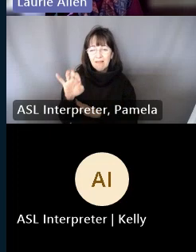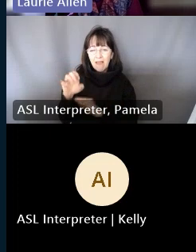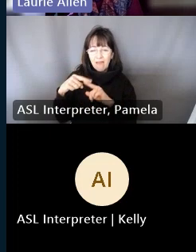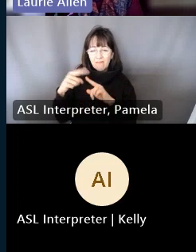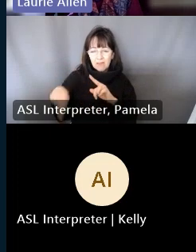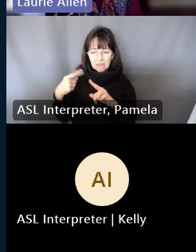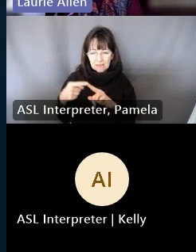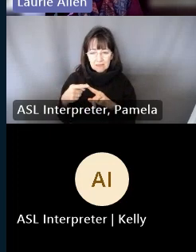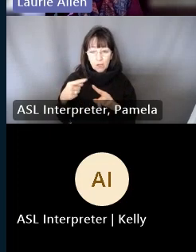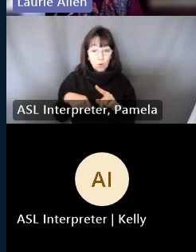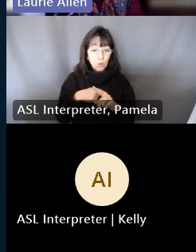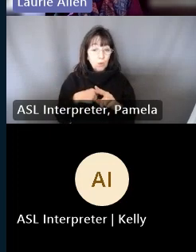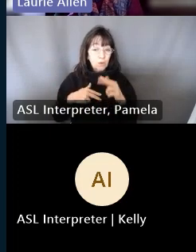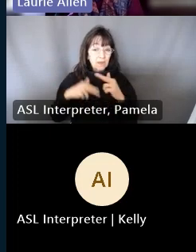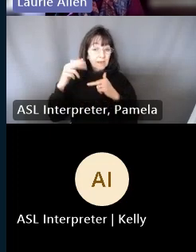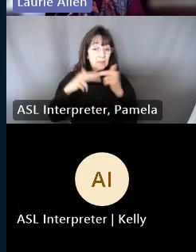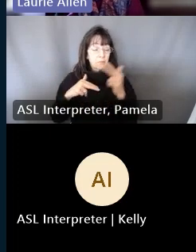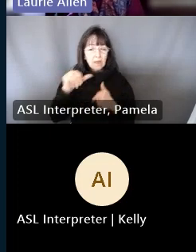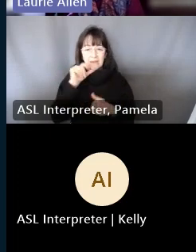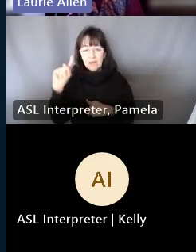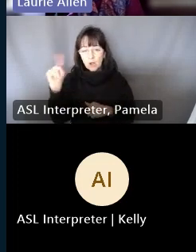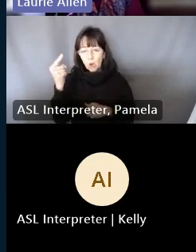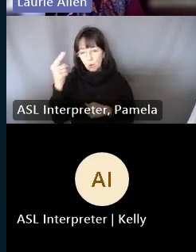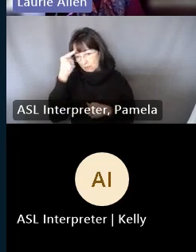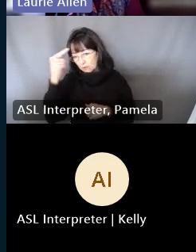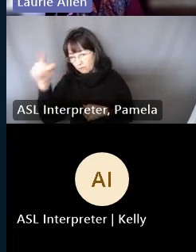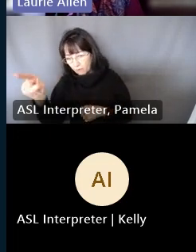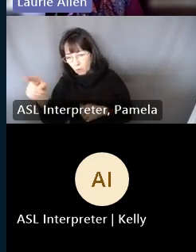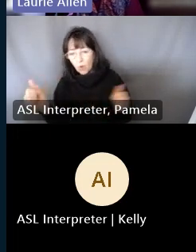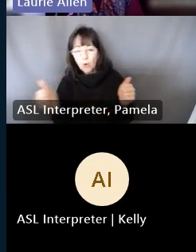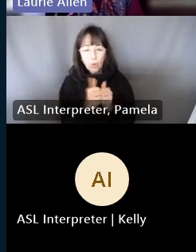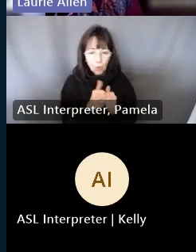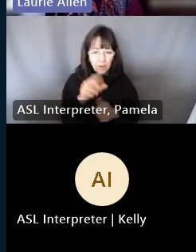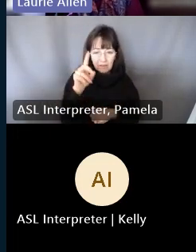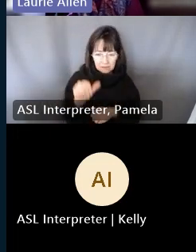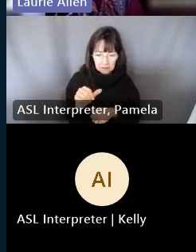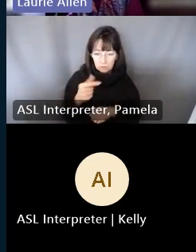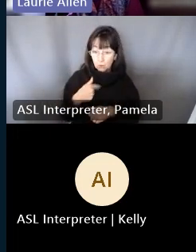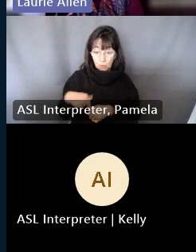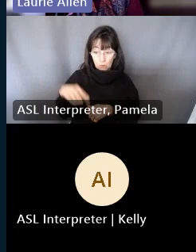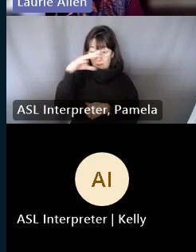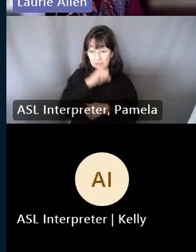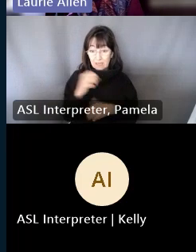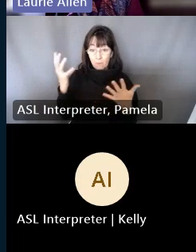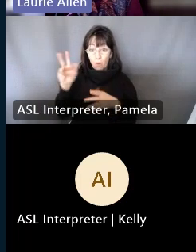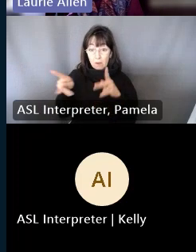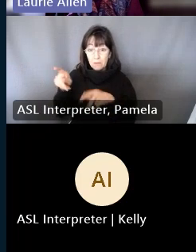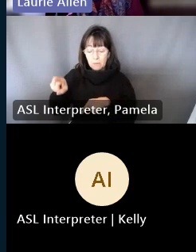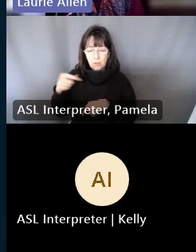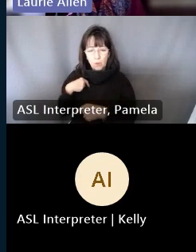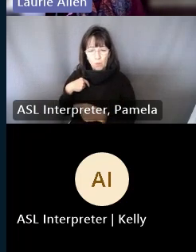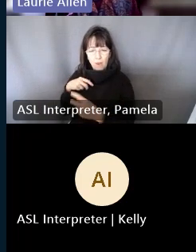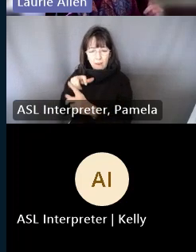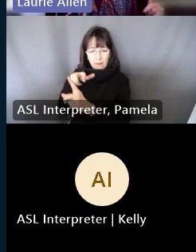We build with the disability community. We don't make assumptions about what people need. We ask them and we work with them directly.